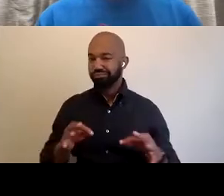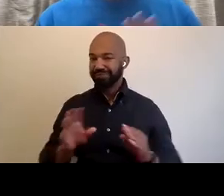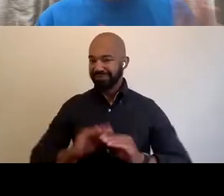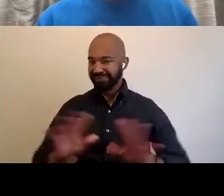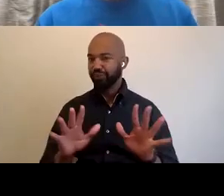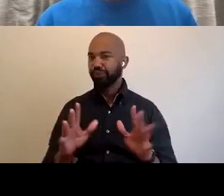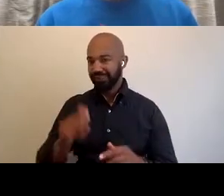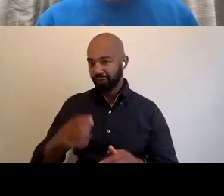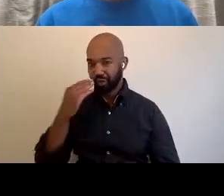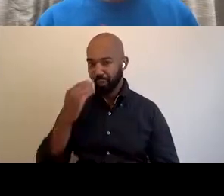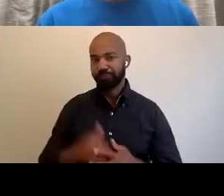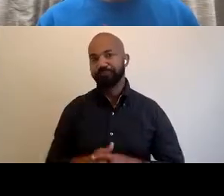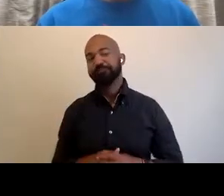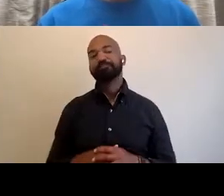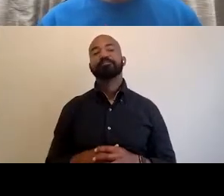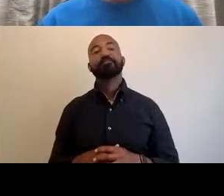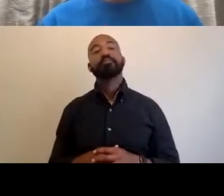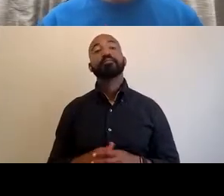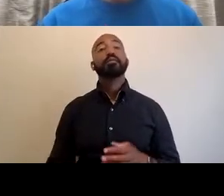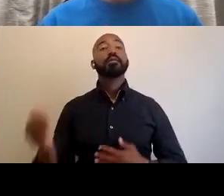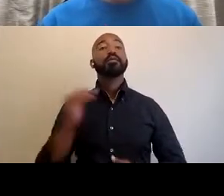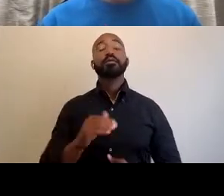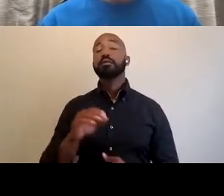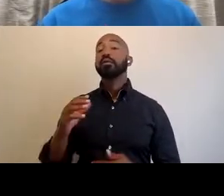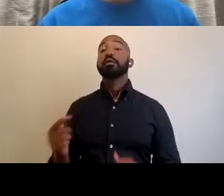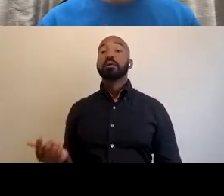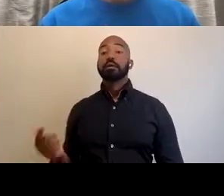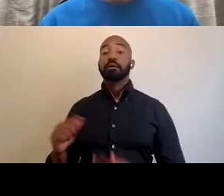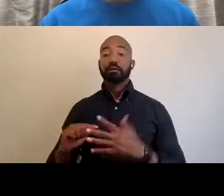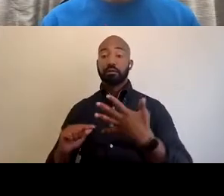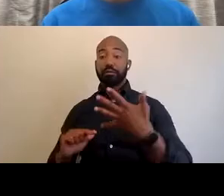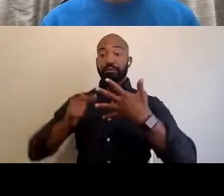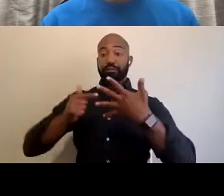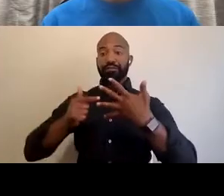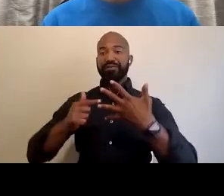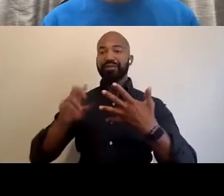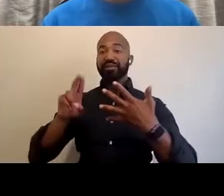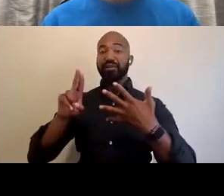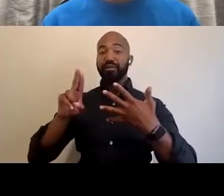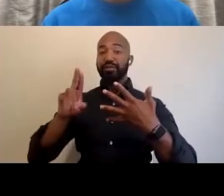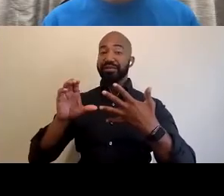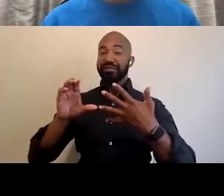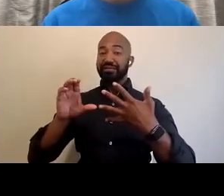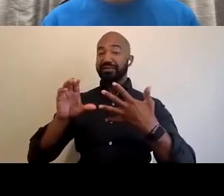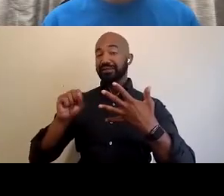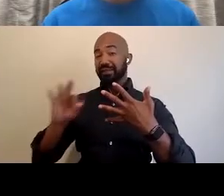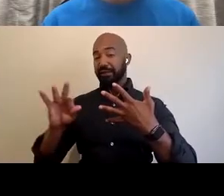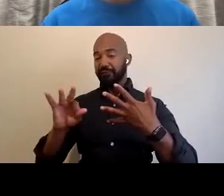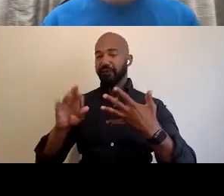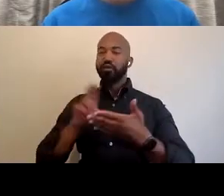Switching over to the University of California, San Francisco transgender guidelines, this is really a wonderful site.